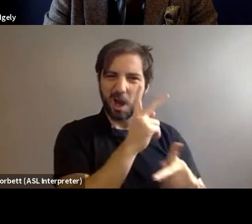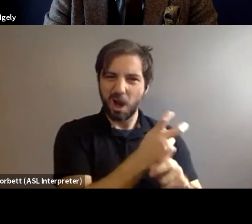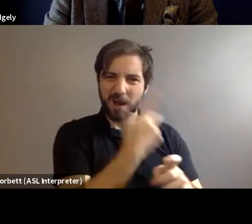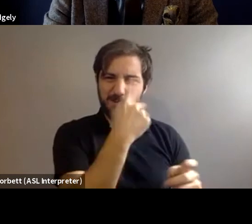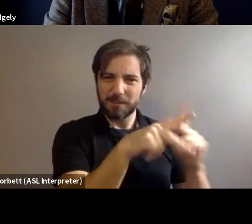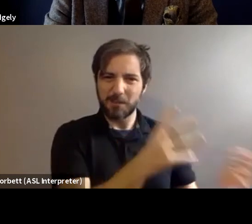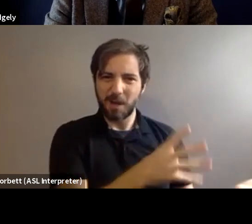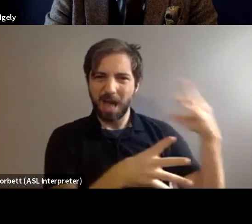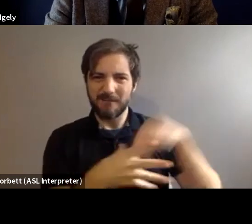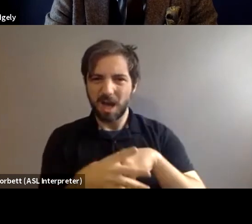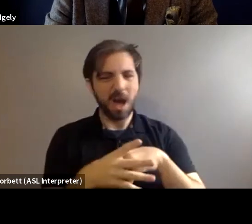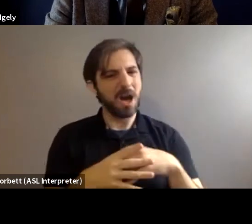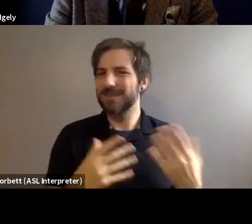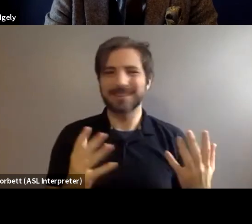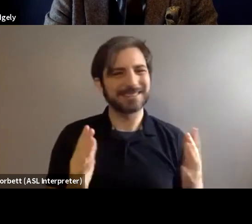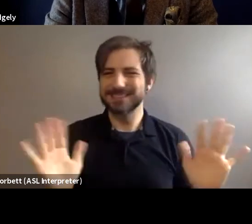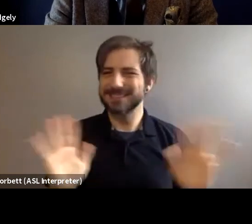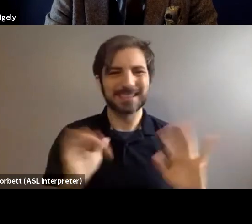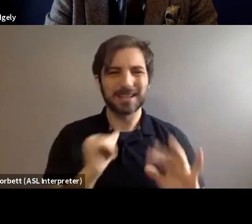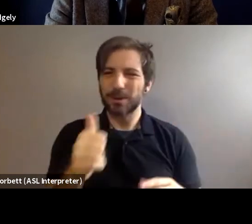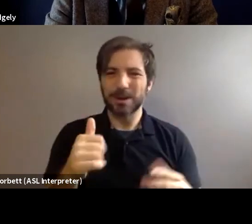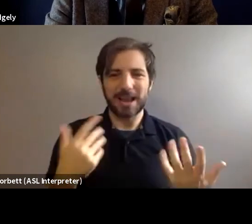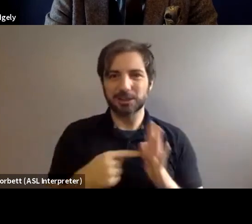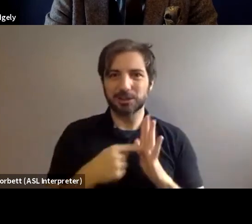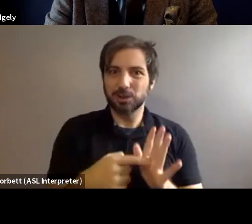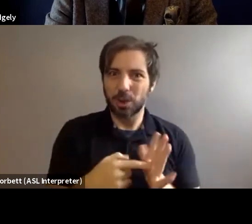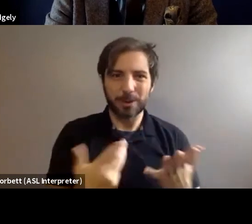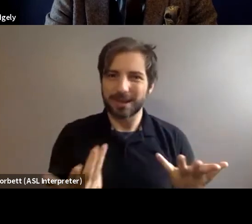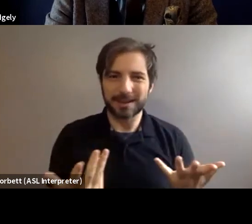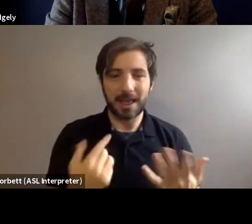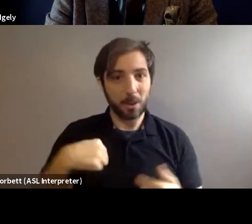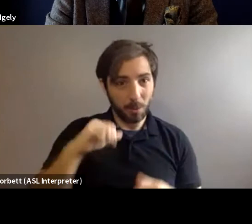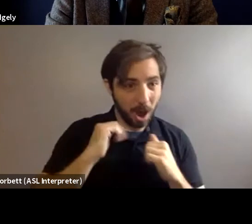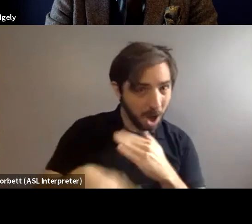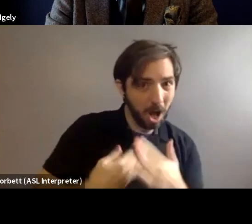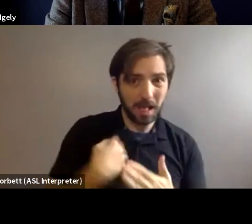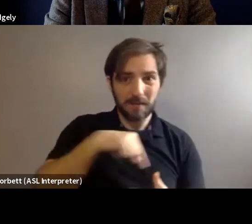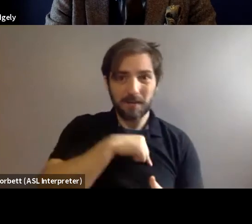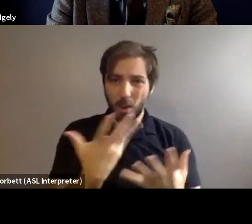then we're just not quite living that out um and i know we all want to and so uh and